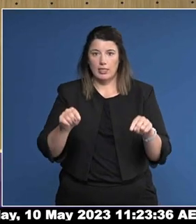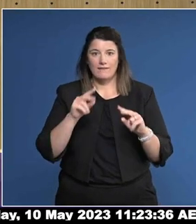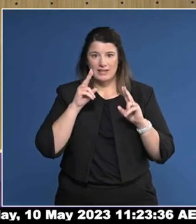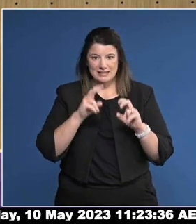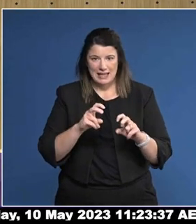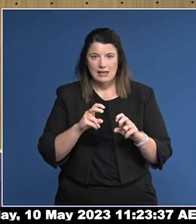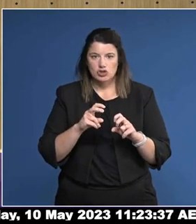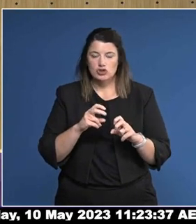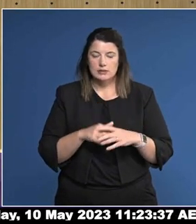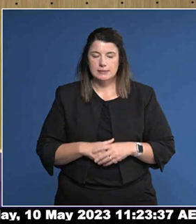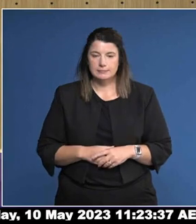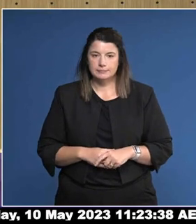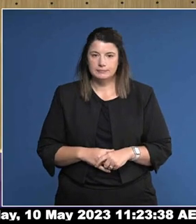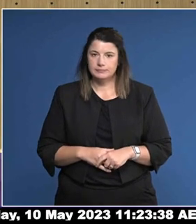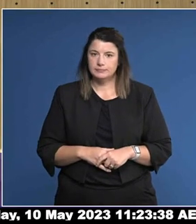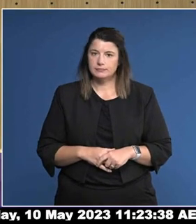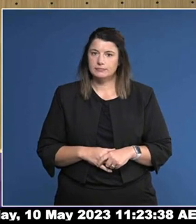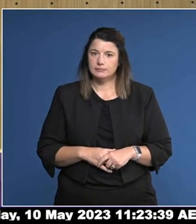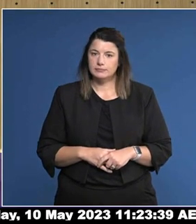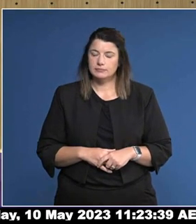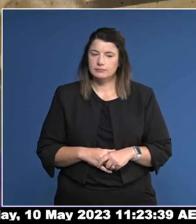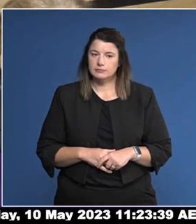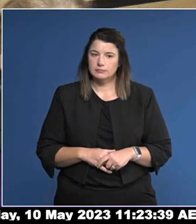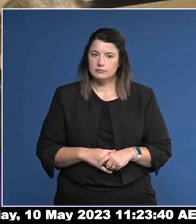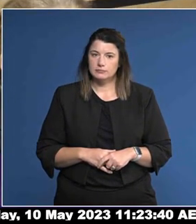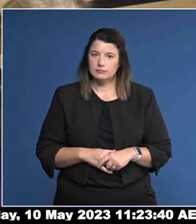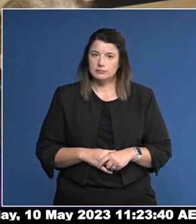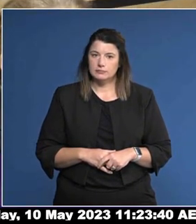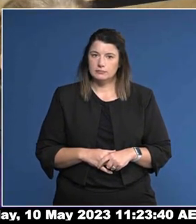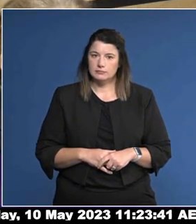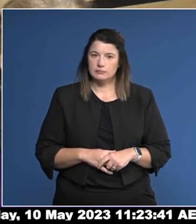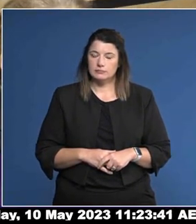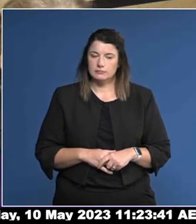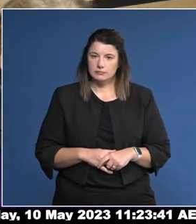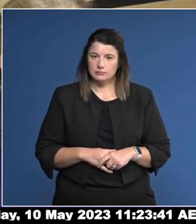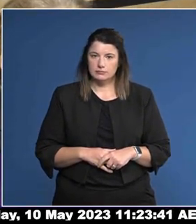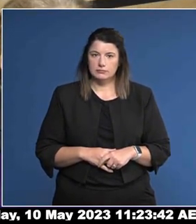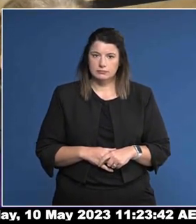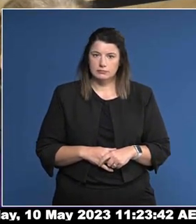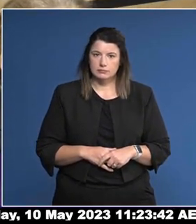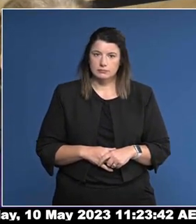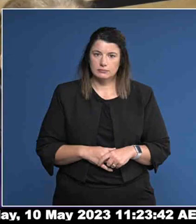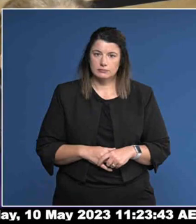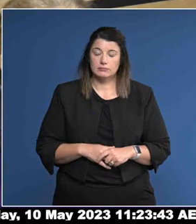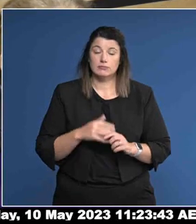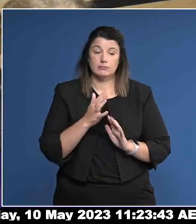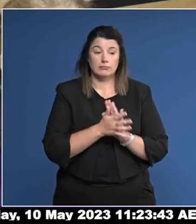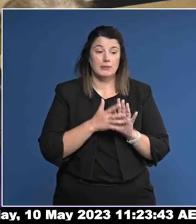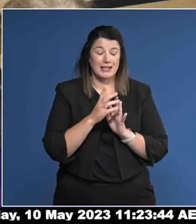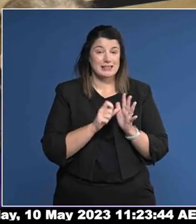Did that advice impact on the department's decision to investigate the